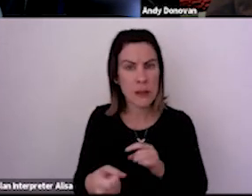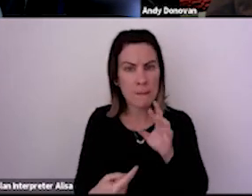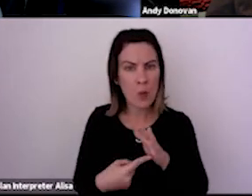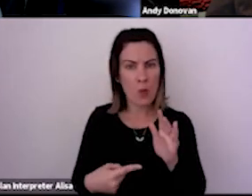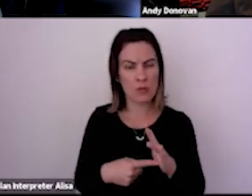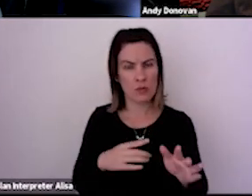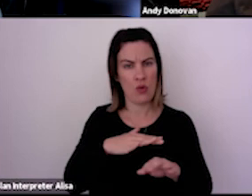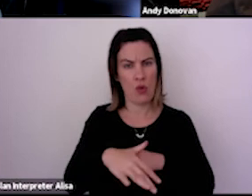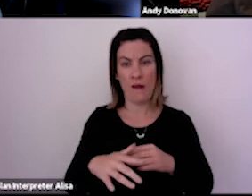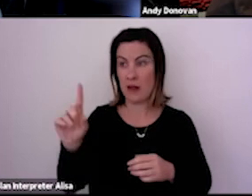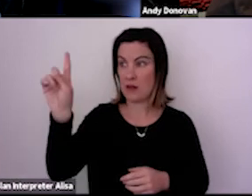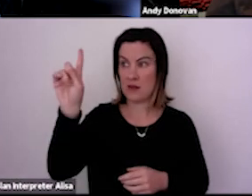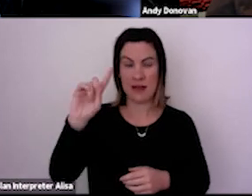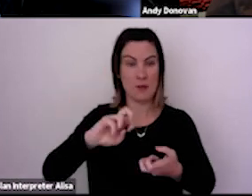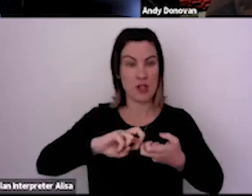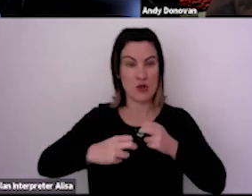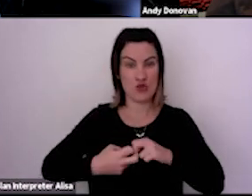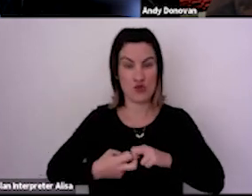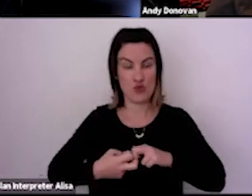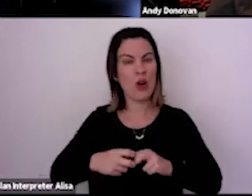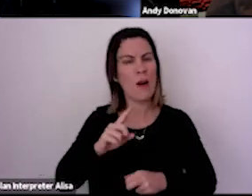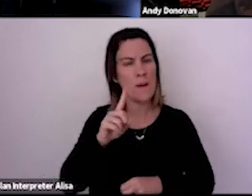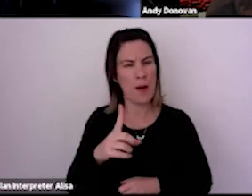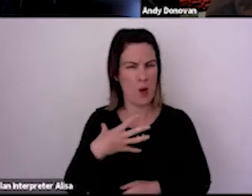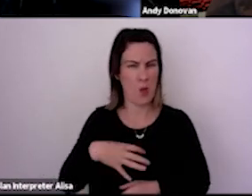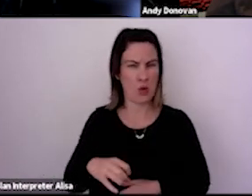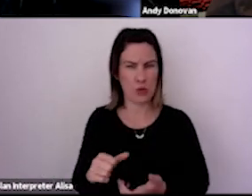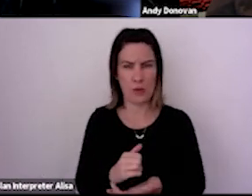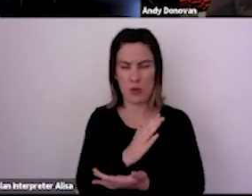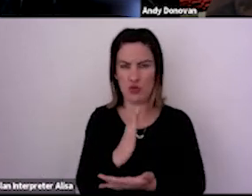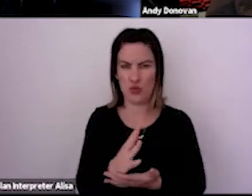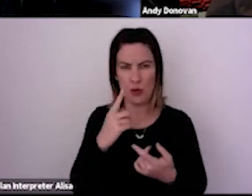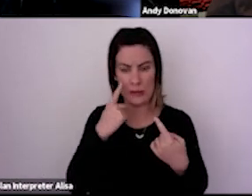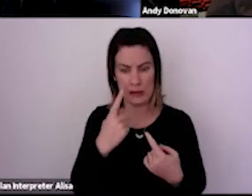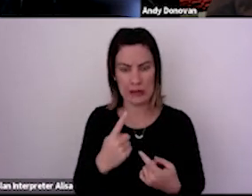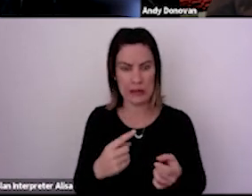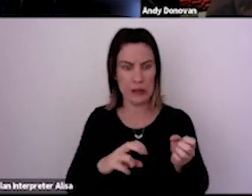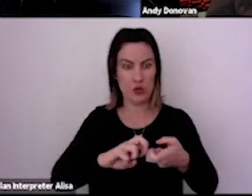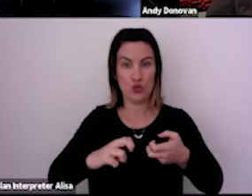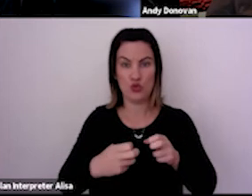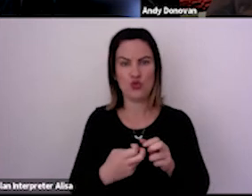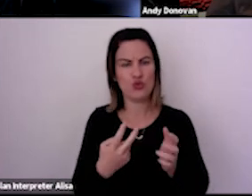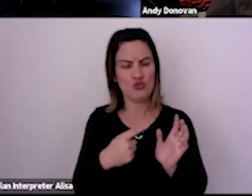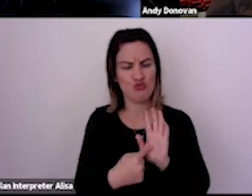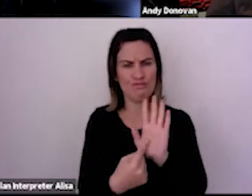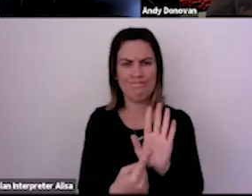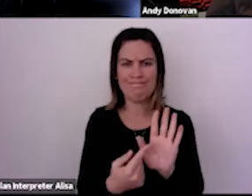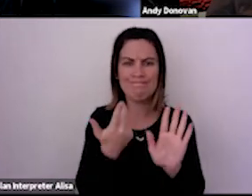issues, but also want to see, I suppose, those issues represented in a way that is perhaps a bit